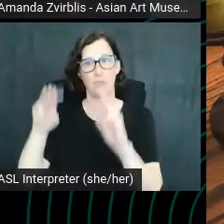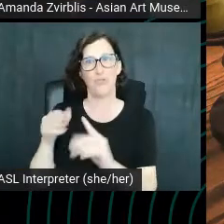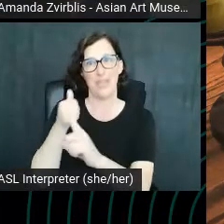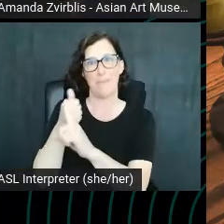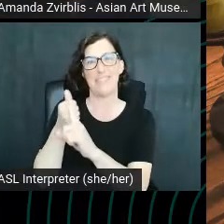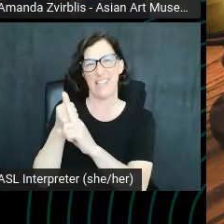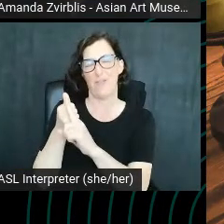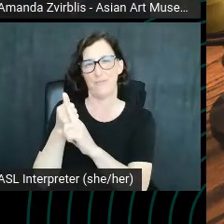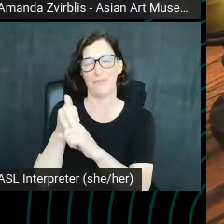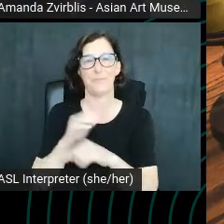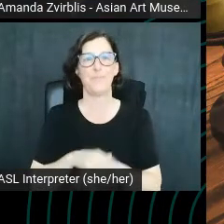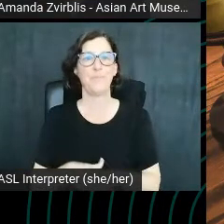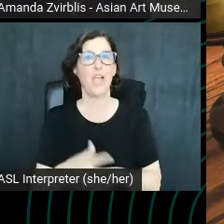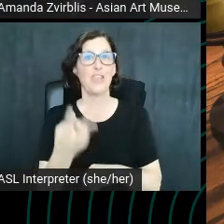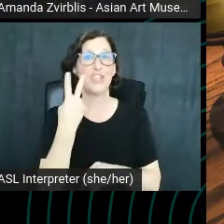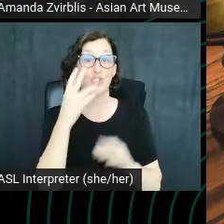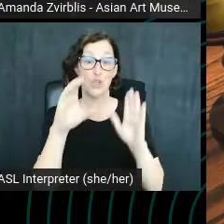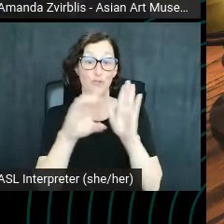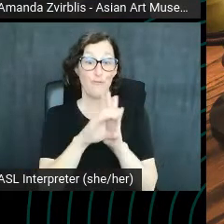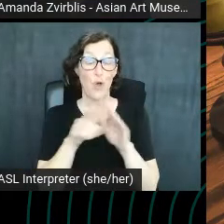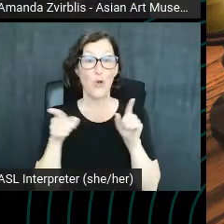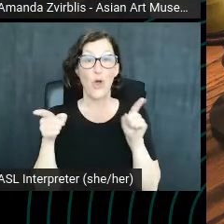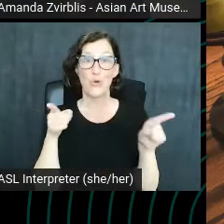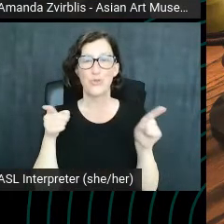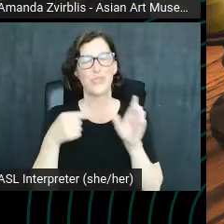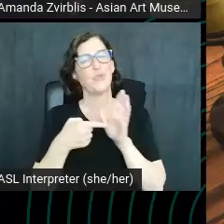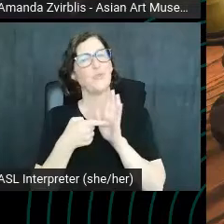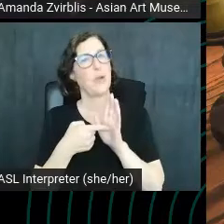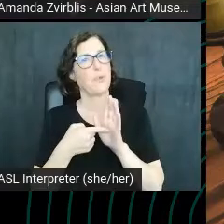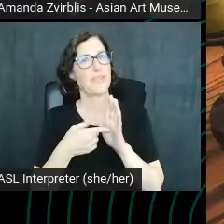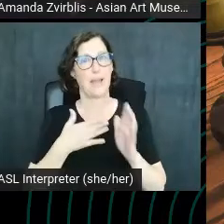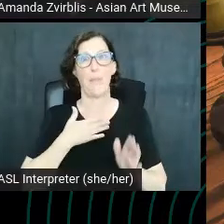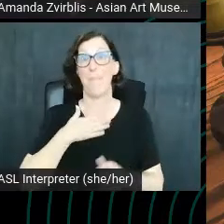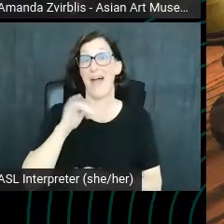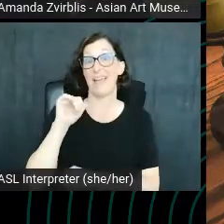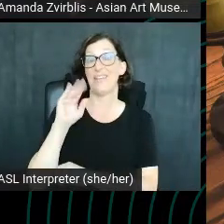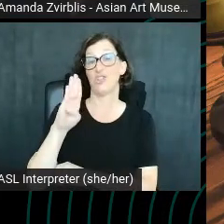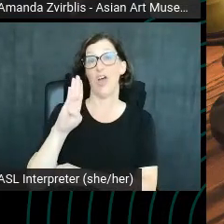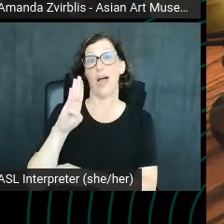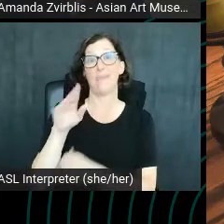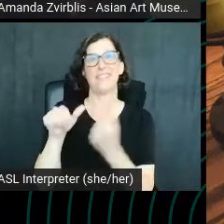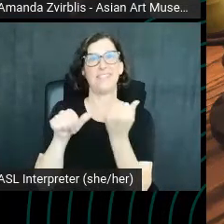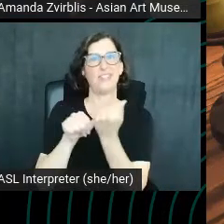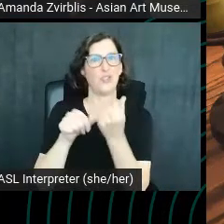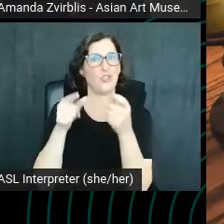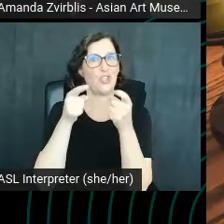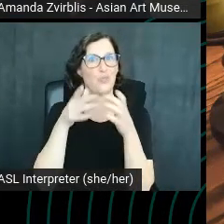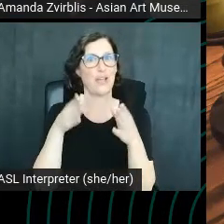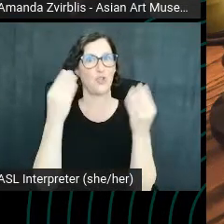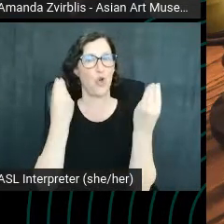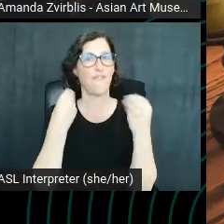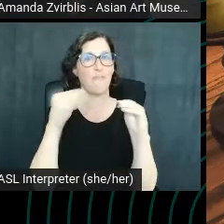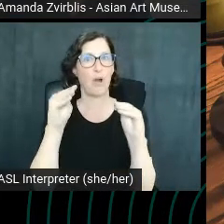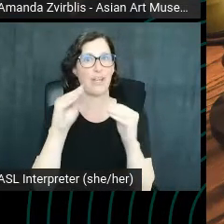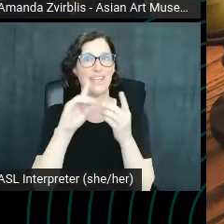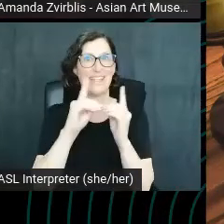I think these two photos are fairly representative of my job as the Associate Director of Marketing and Digital Engagement,